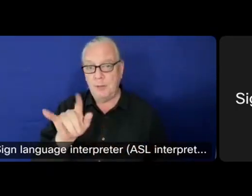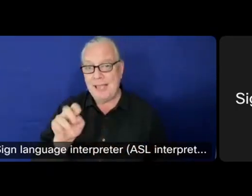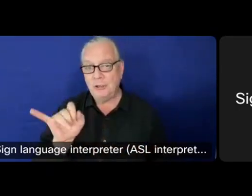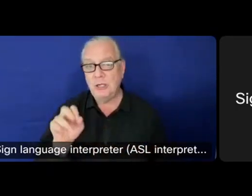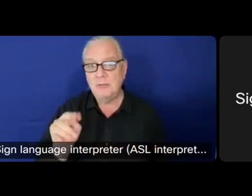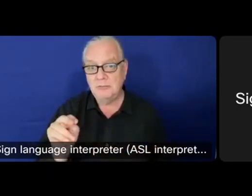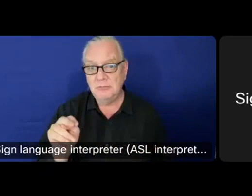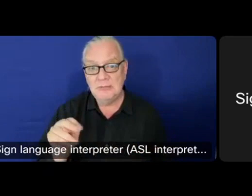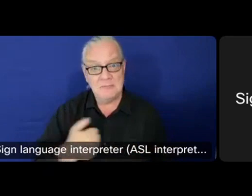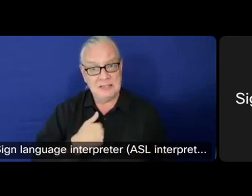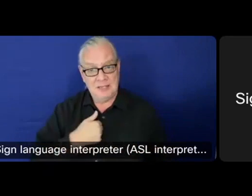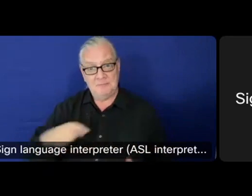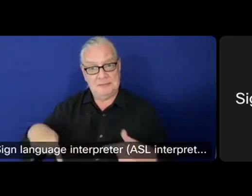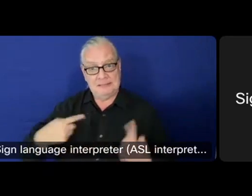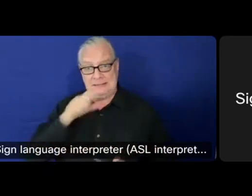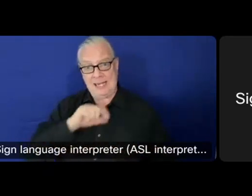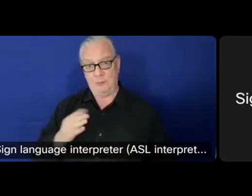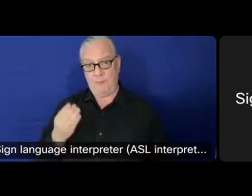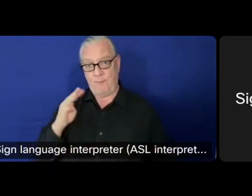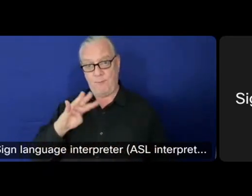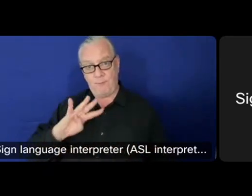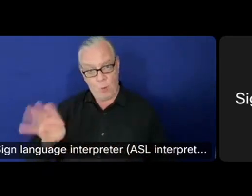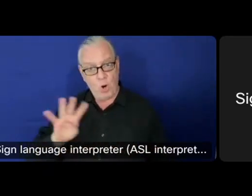40. So, Terri talks a little bit about how folks were being